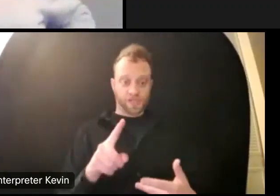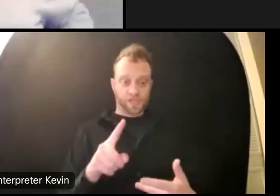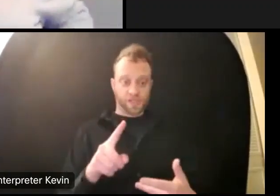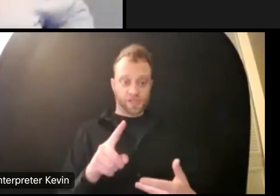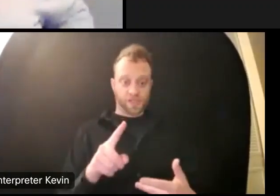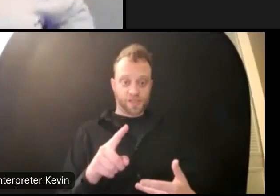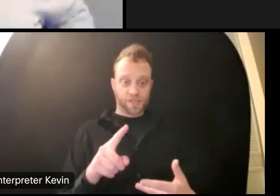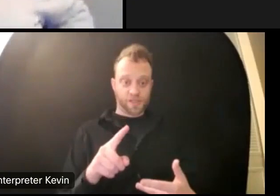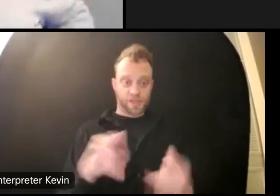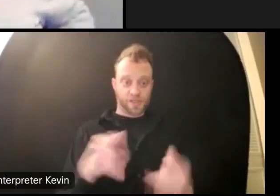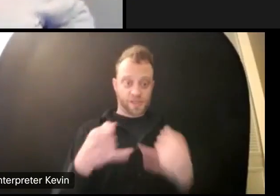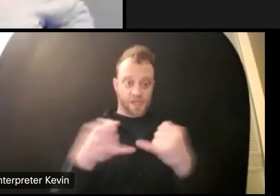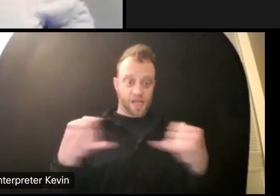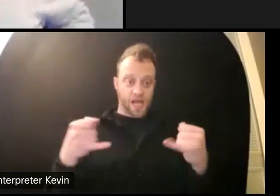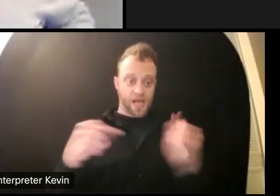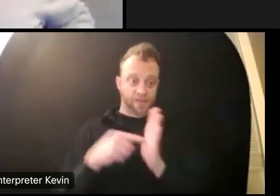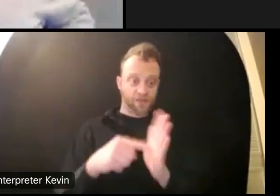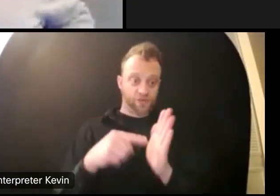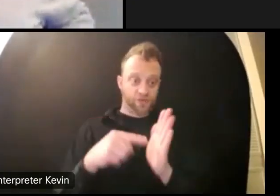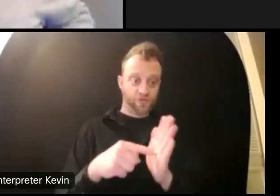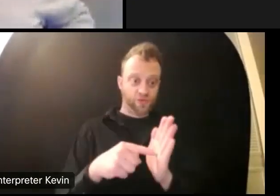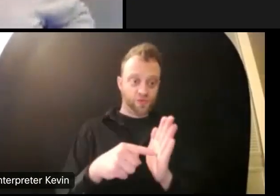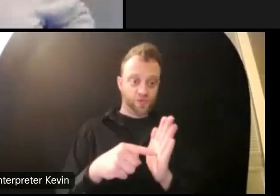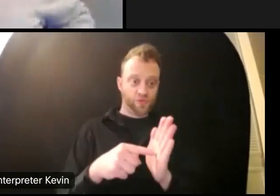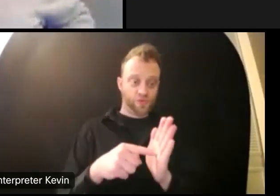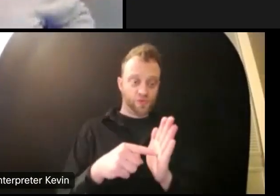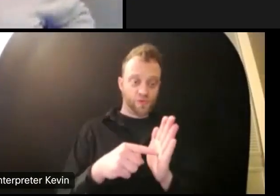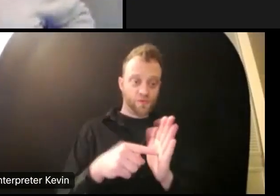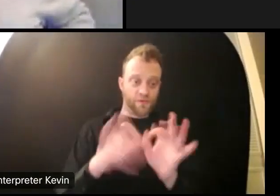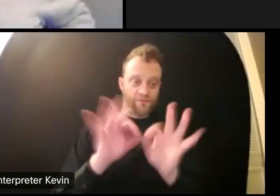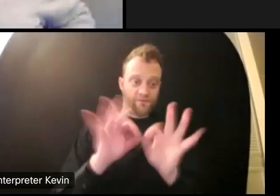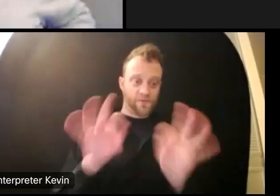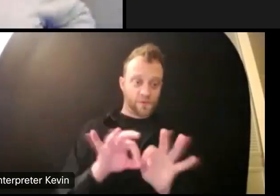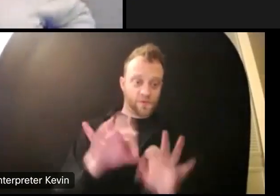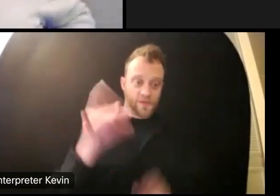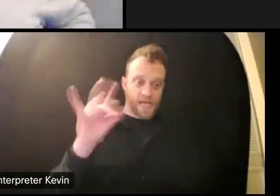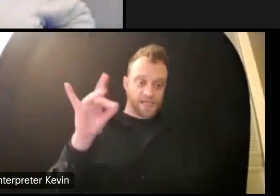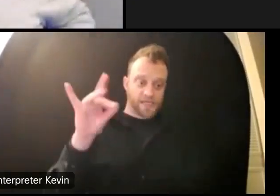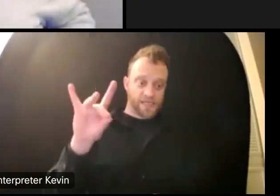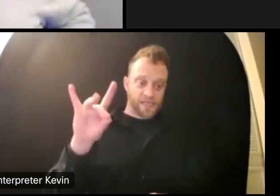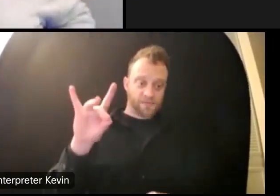Office of Campaign Finance form 18 was six months after the election, no it's 60 days.